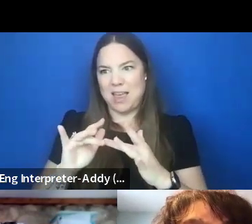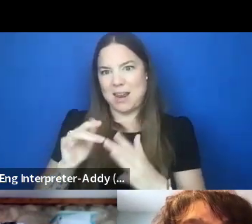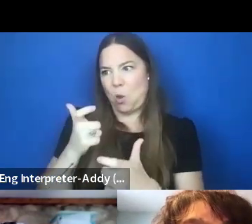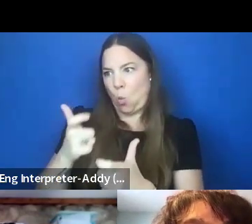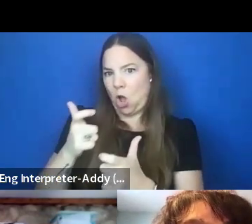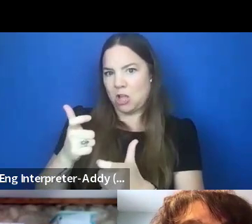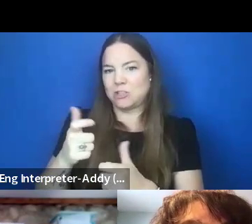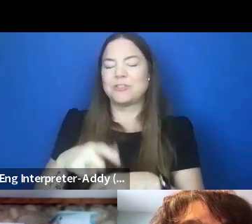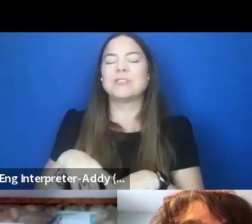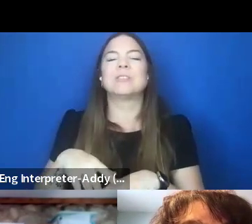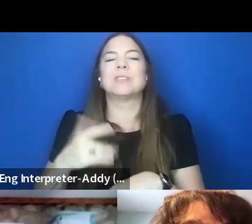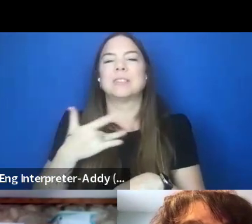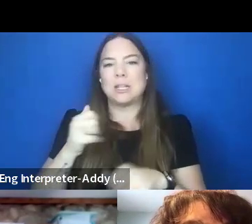Adeleigh Belyeu: They're getting ready to do their